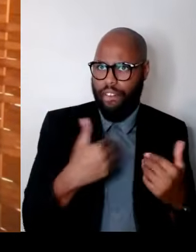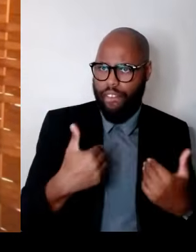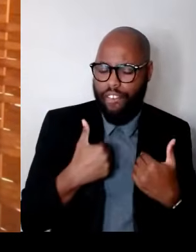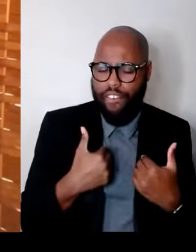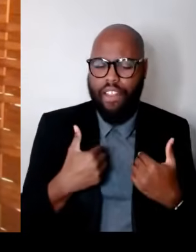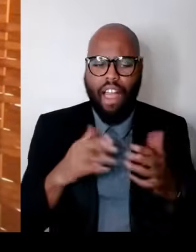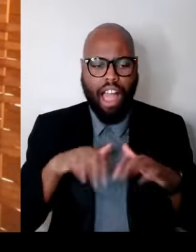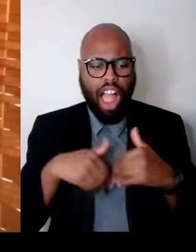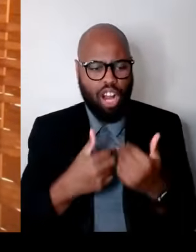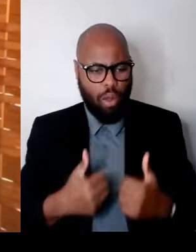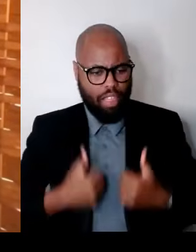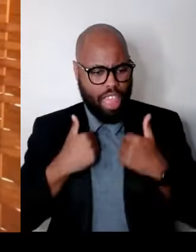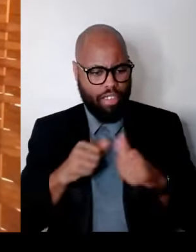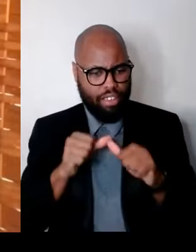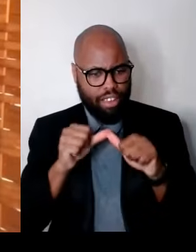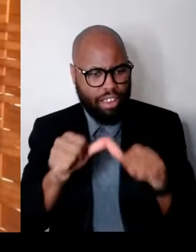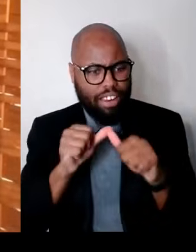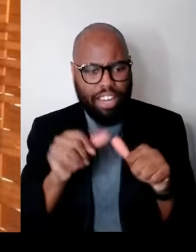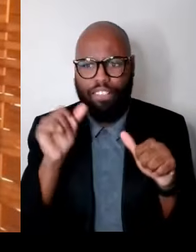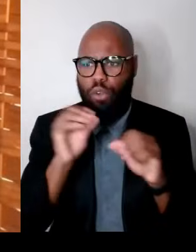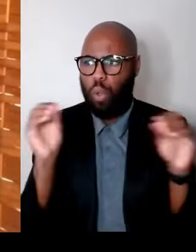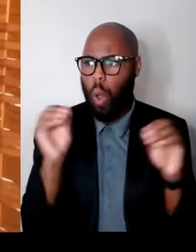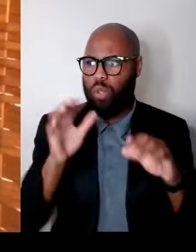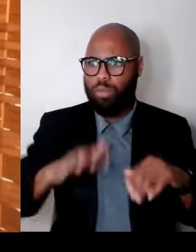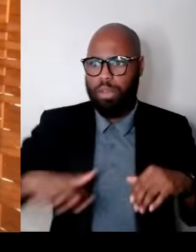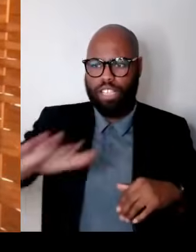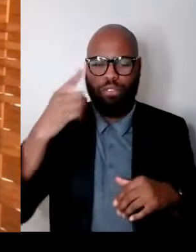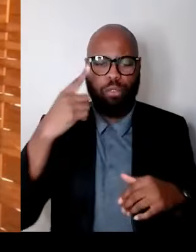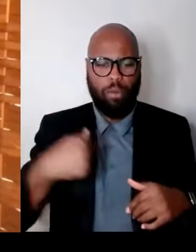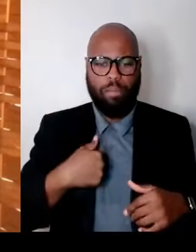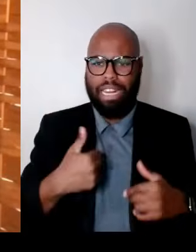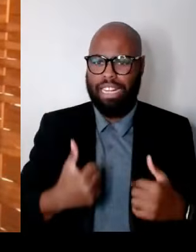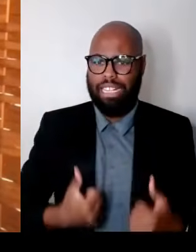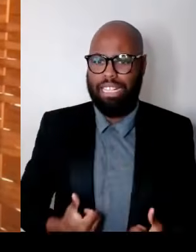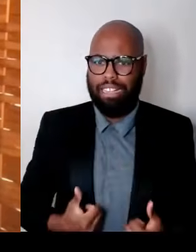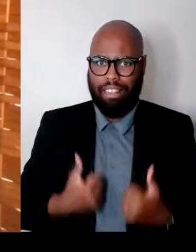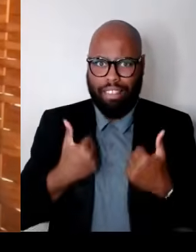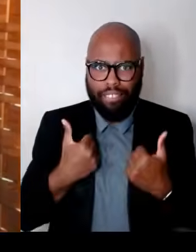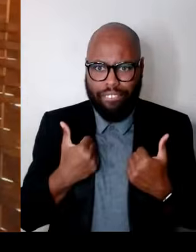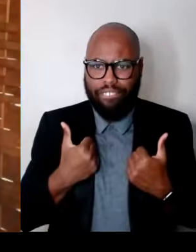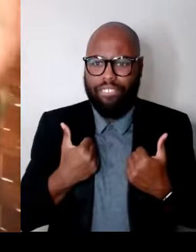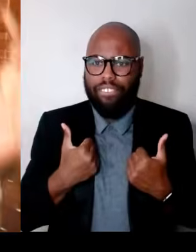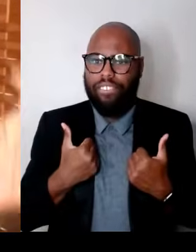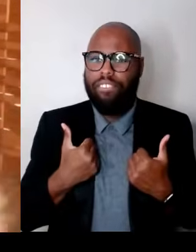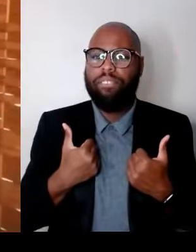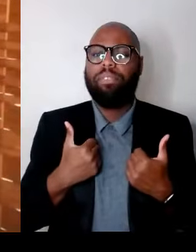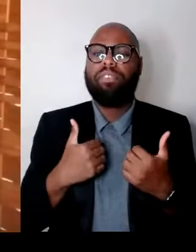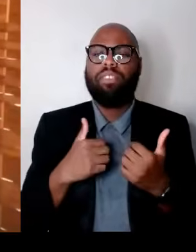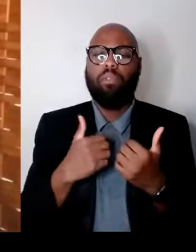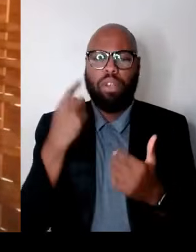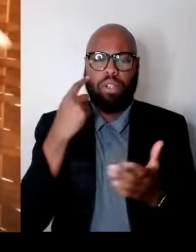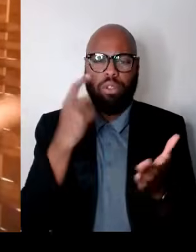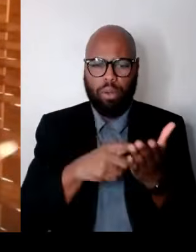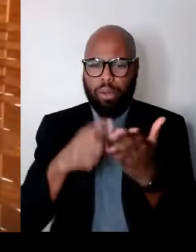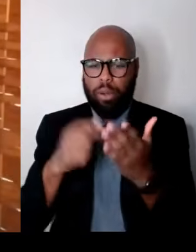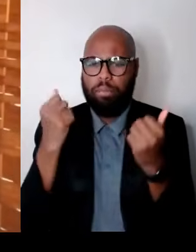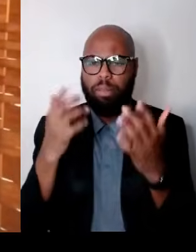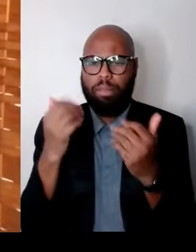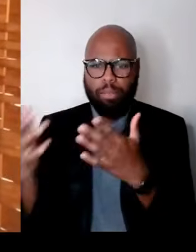if there aren't any spaces where I can exist?" And so we see that across the many ecosystem of living, education.